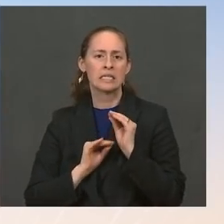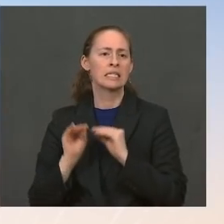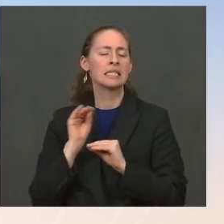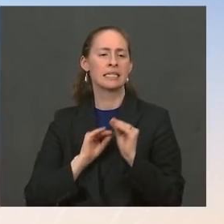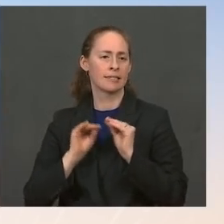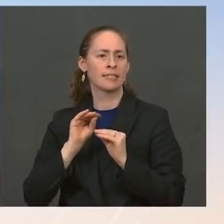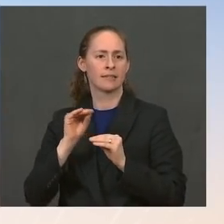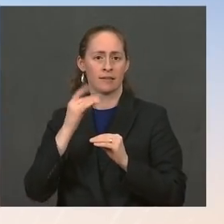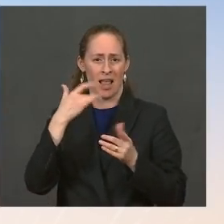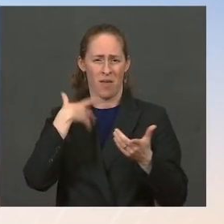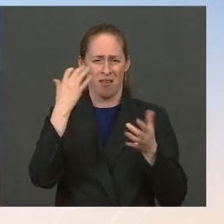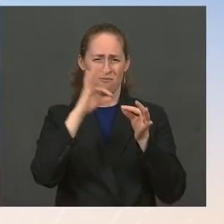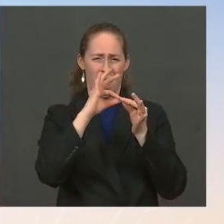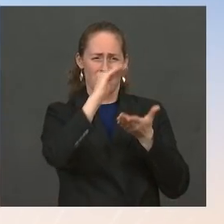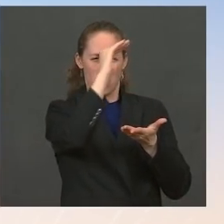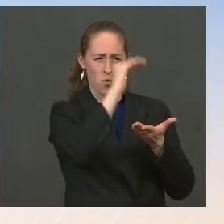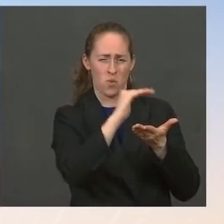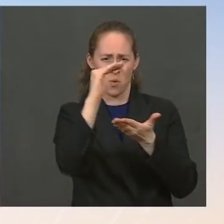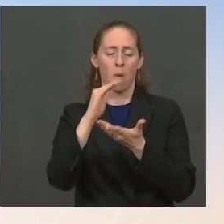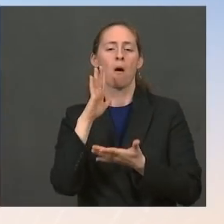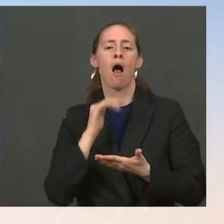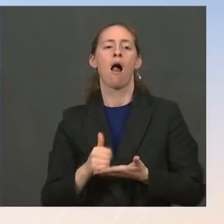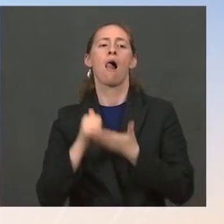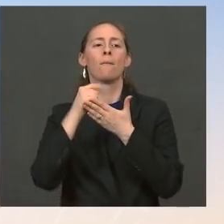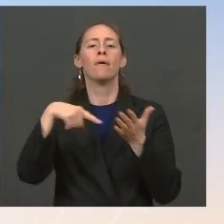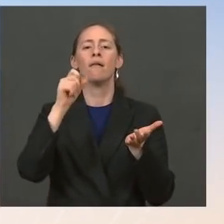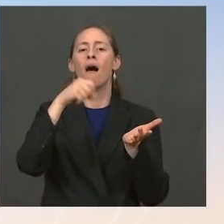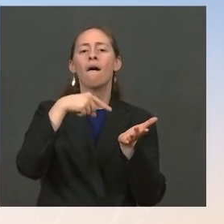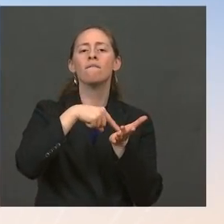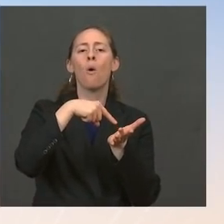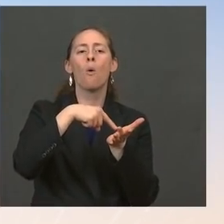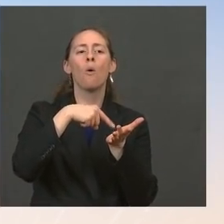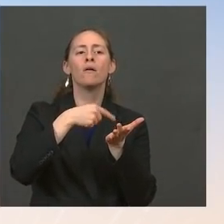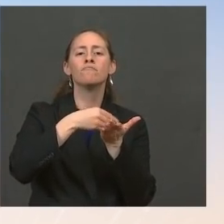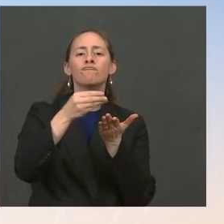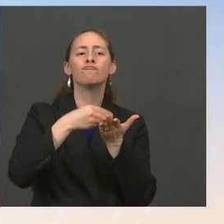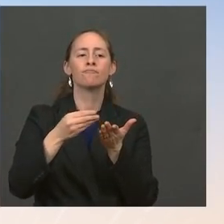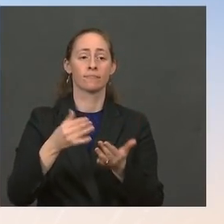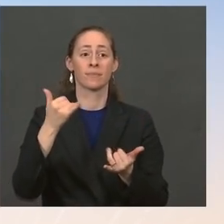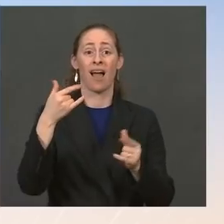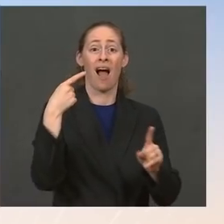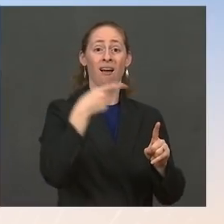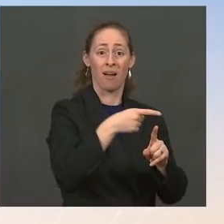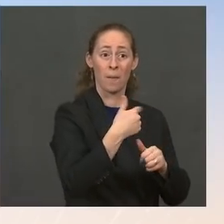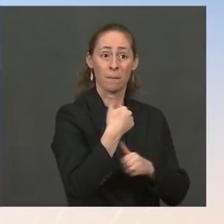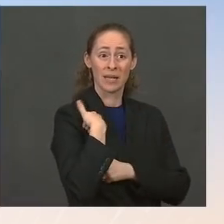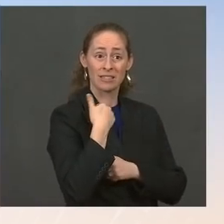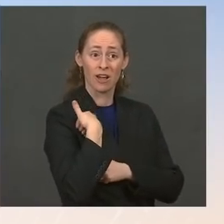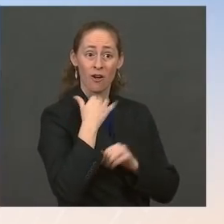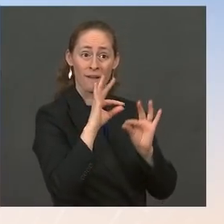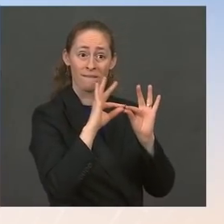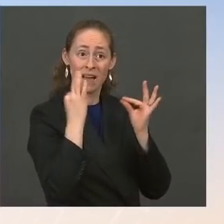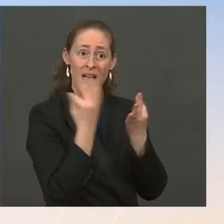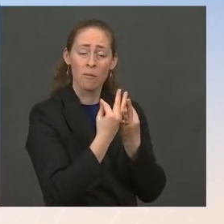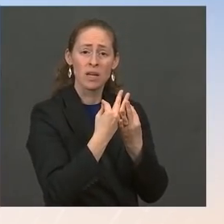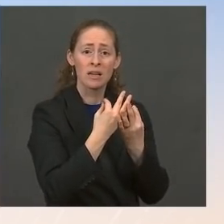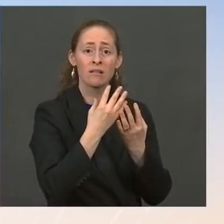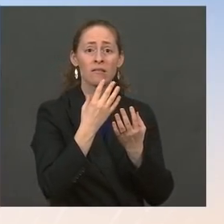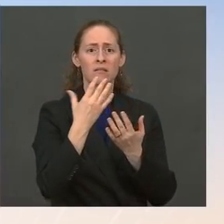as a military family himself -- or, I should say, the President and Dr. Biden -- that is heartbreaking. And they're going to continue to fight to do more